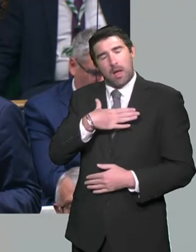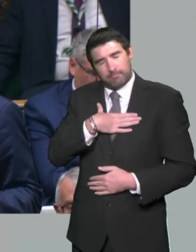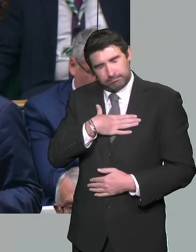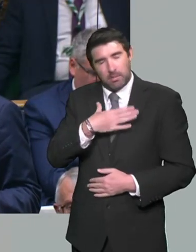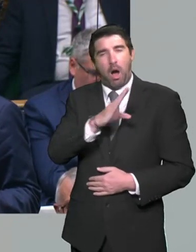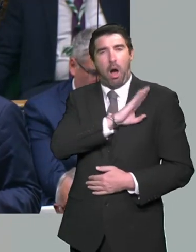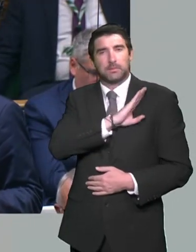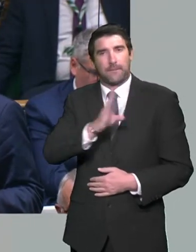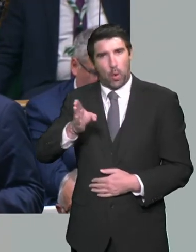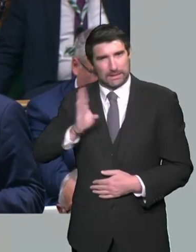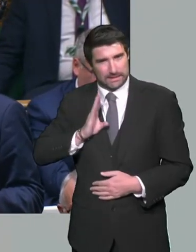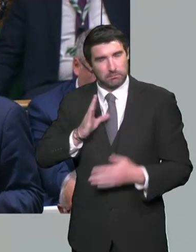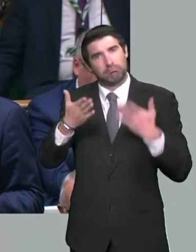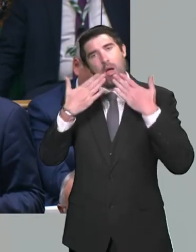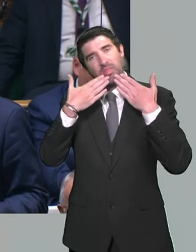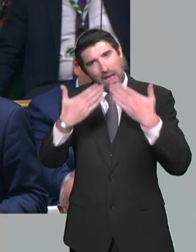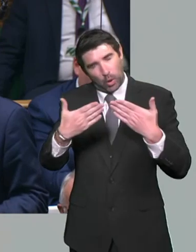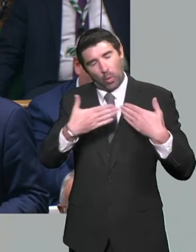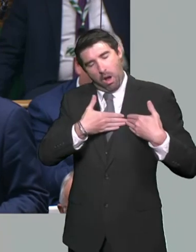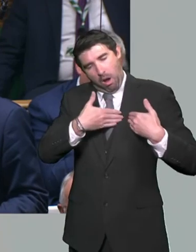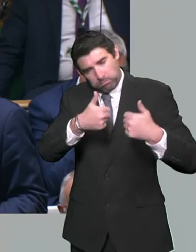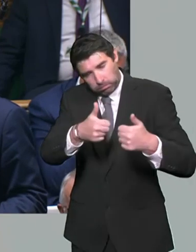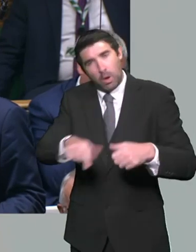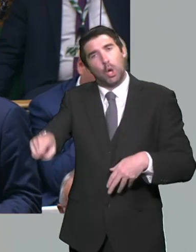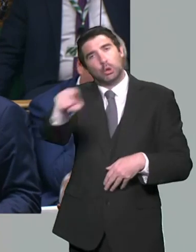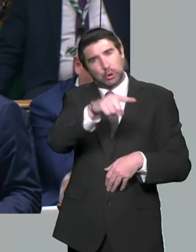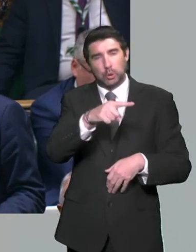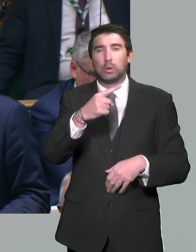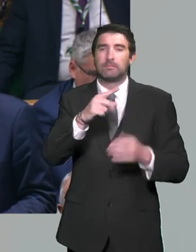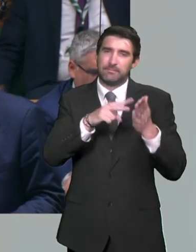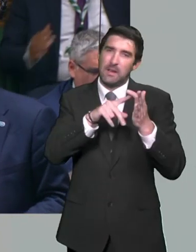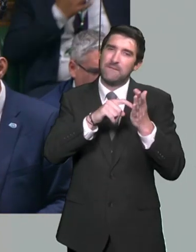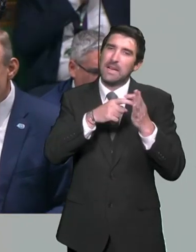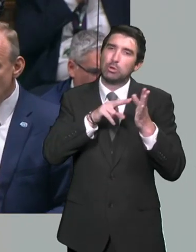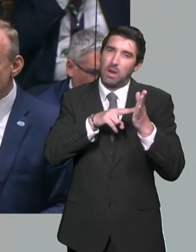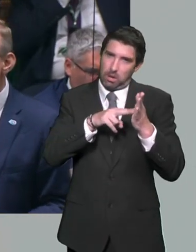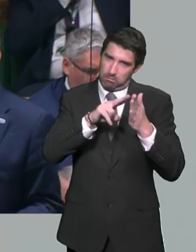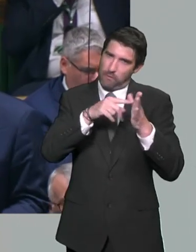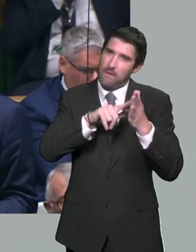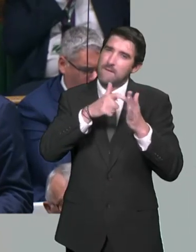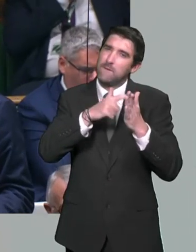gratitude to the veterans of the Falklands war and their families?